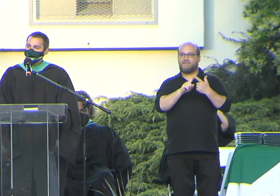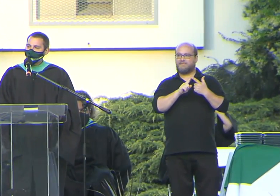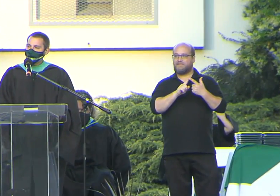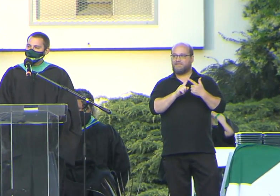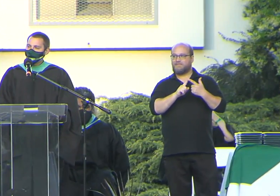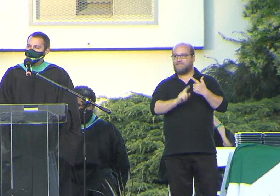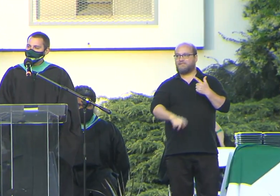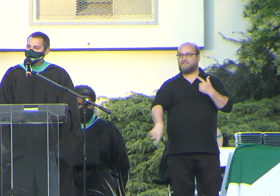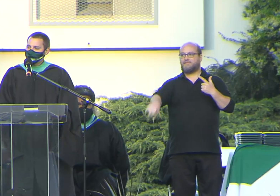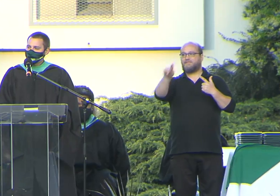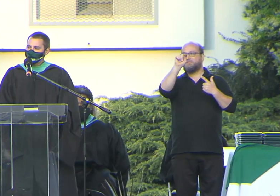Than Le.